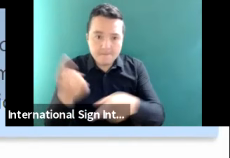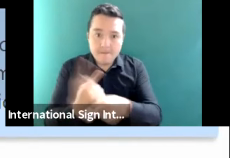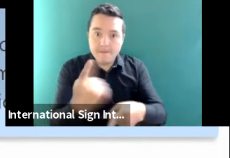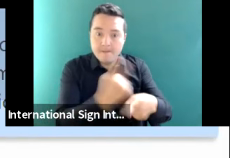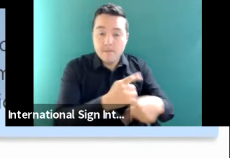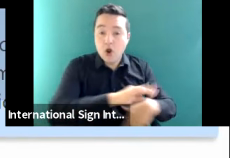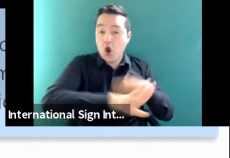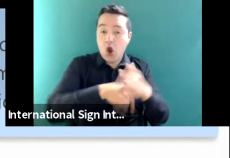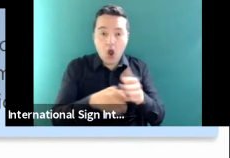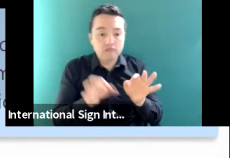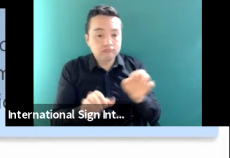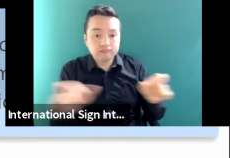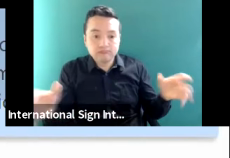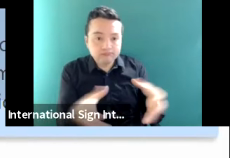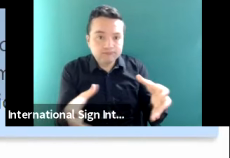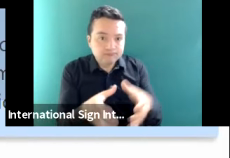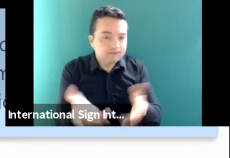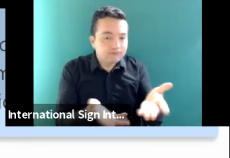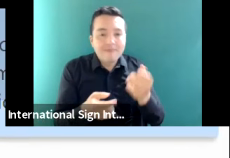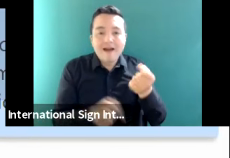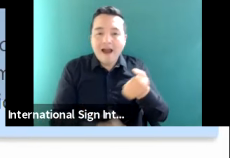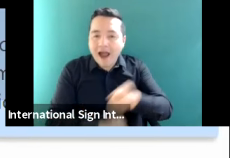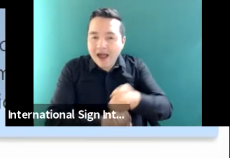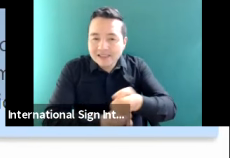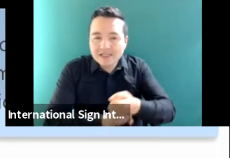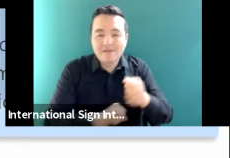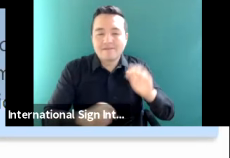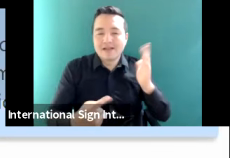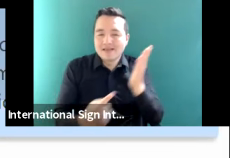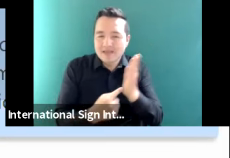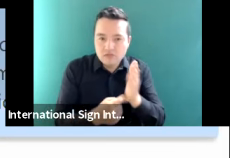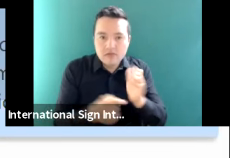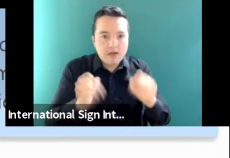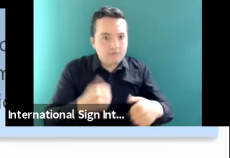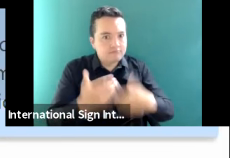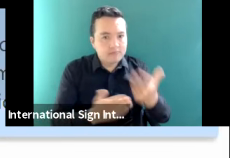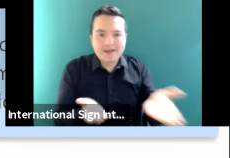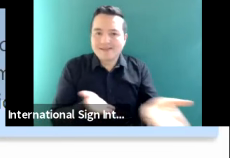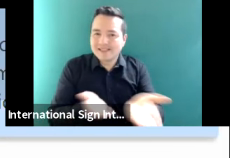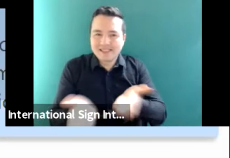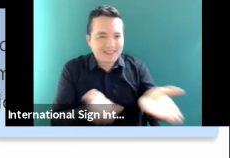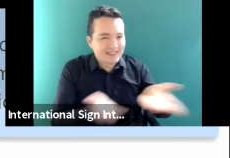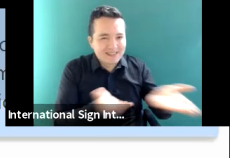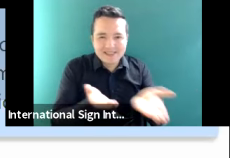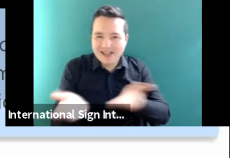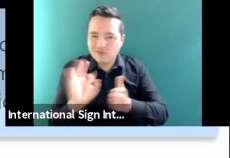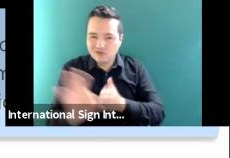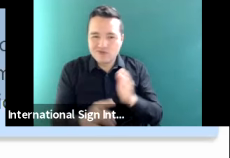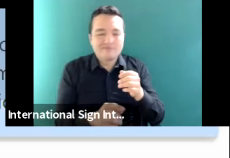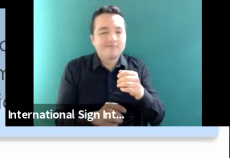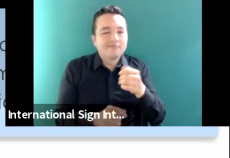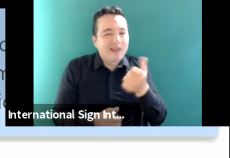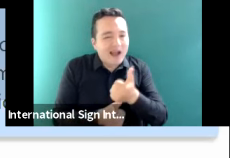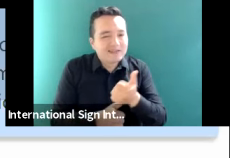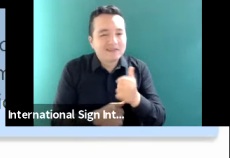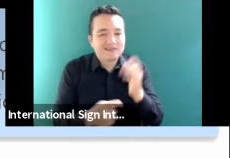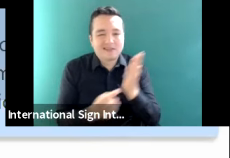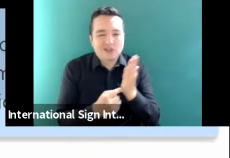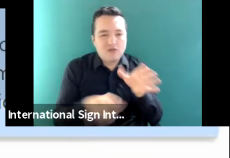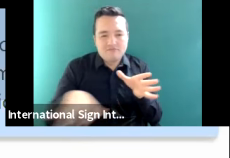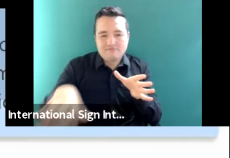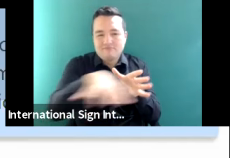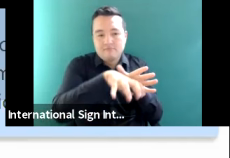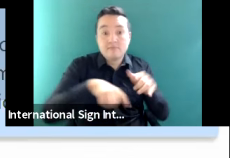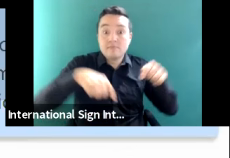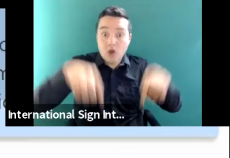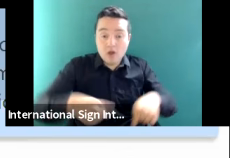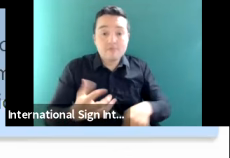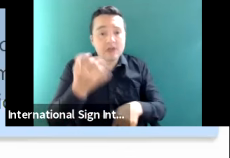This is one of the programs we are proud of which is super users.